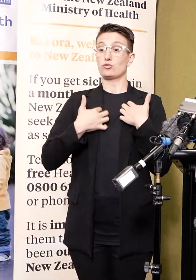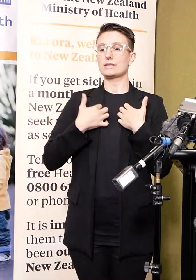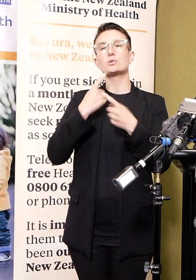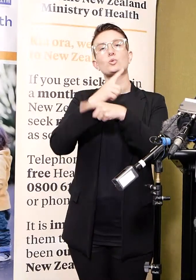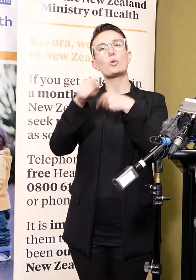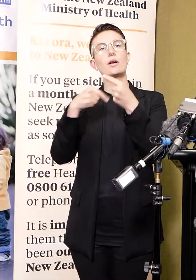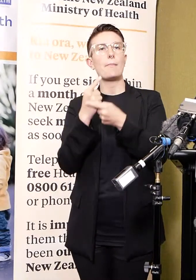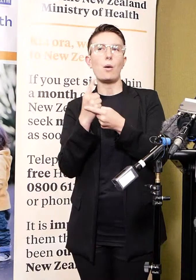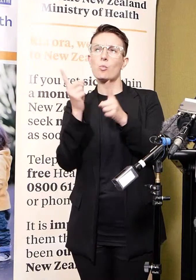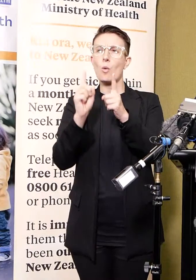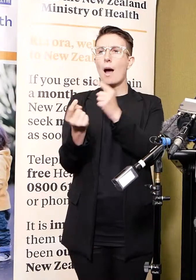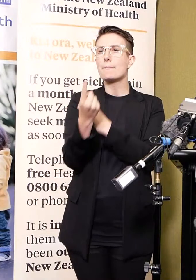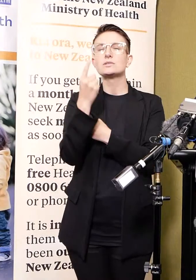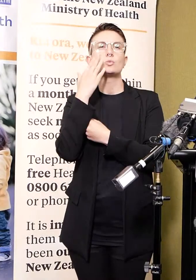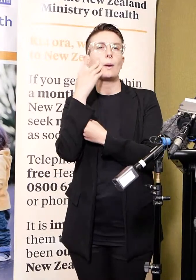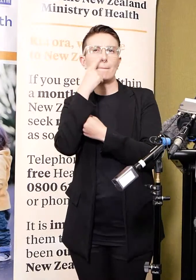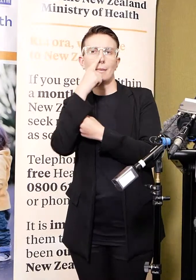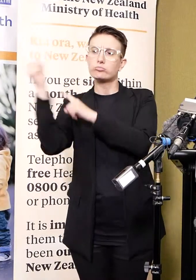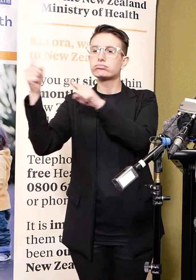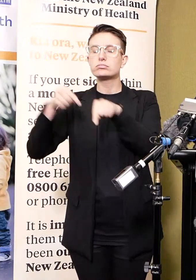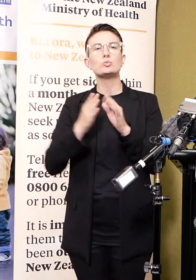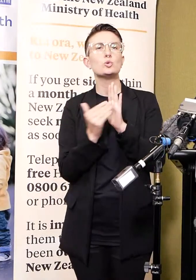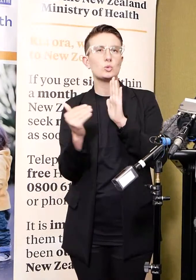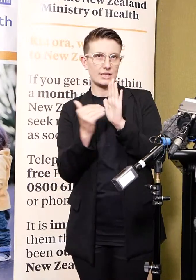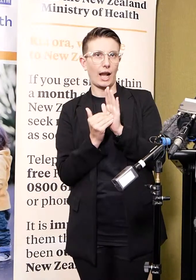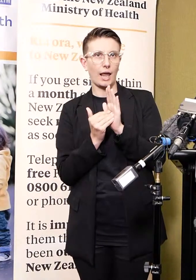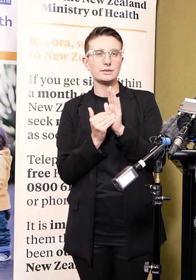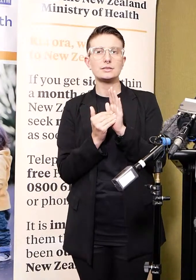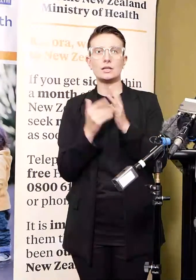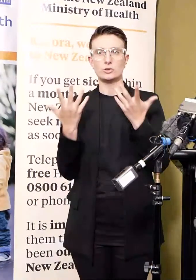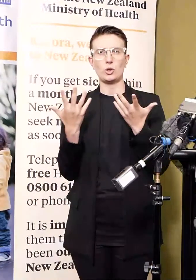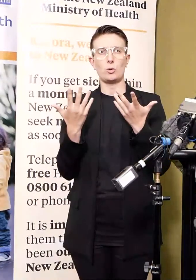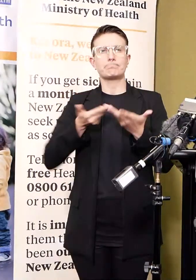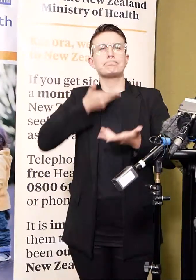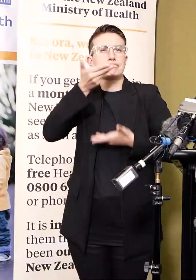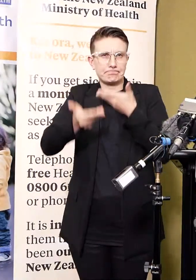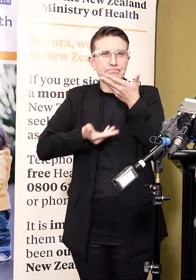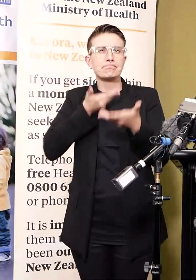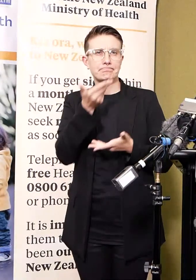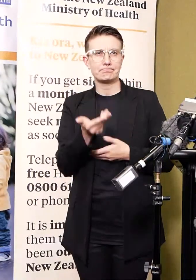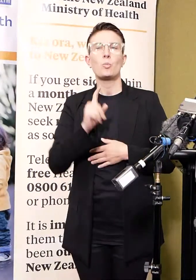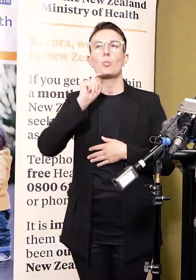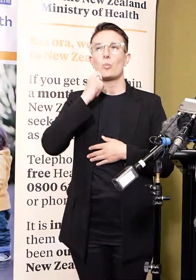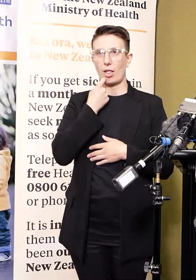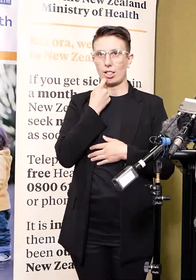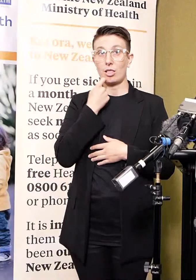And I thought I'd just have a quick run through for people's information, because there are still